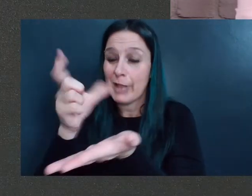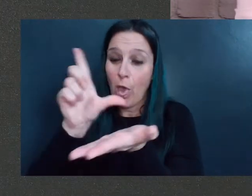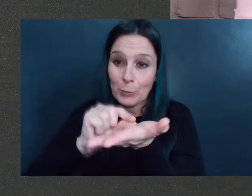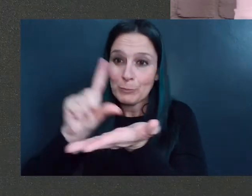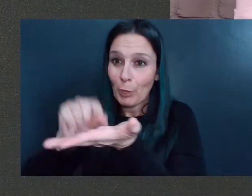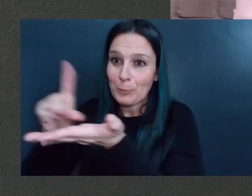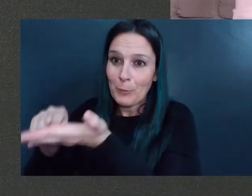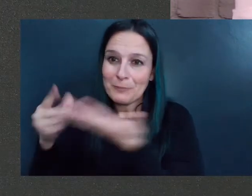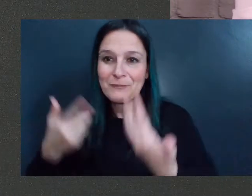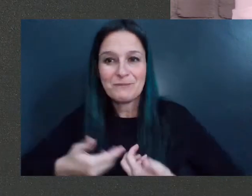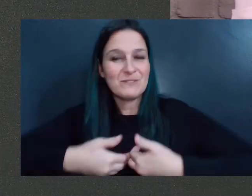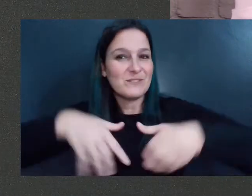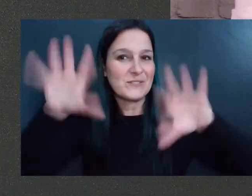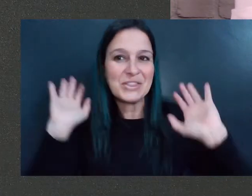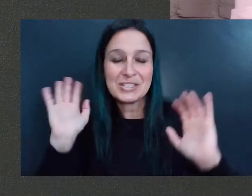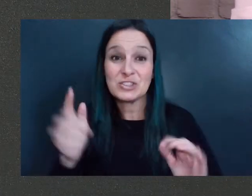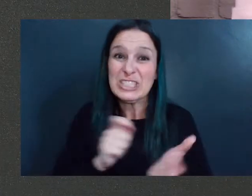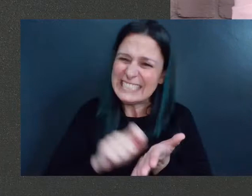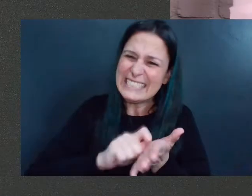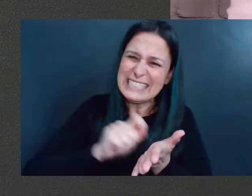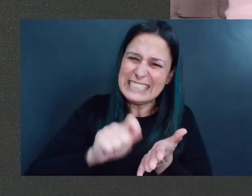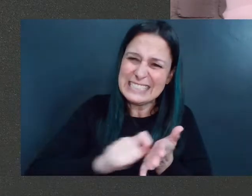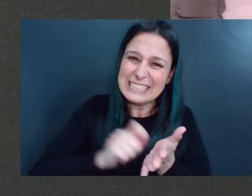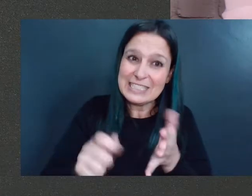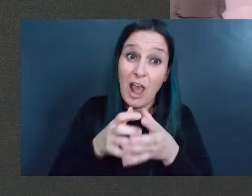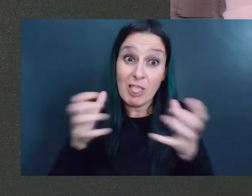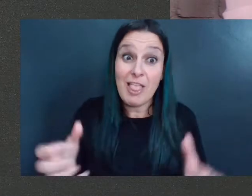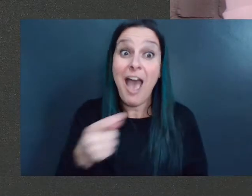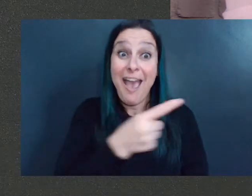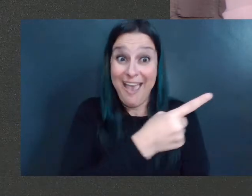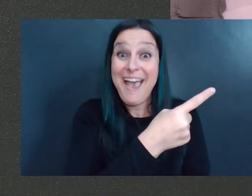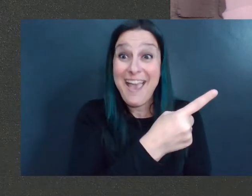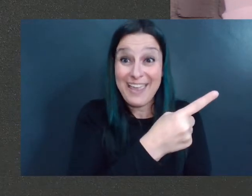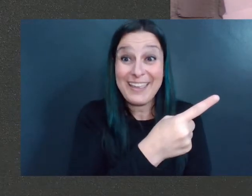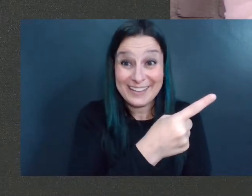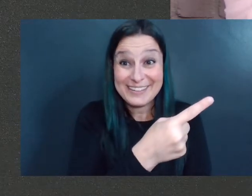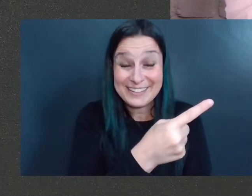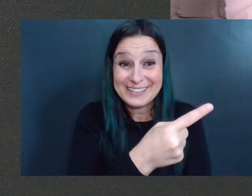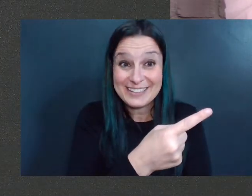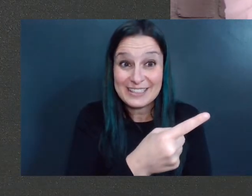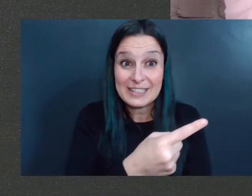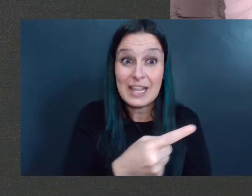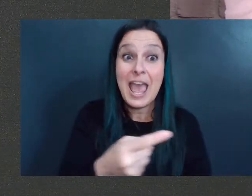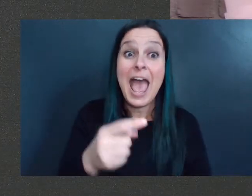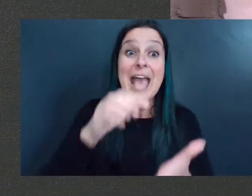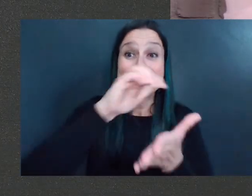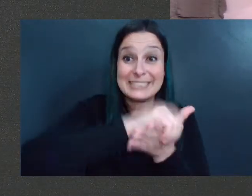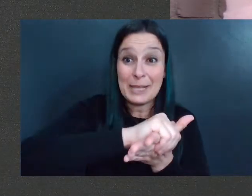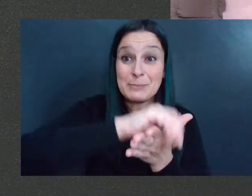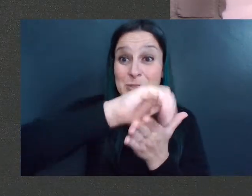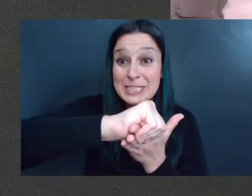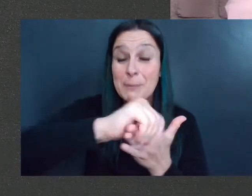He is really writing a lot. He's using them all up and he even stapled his book.